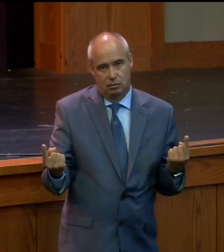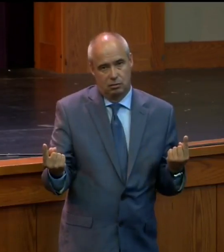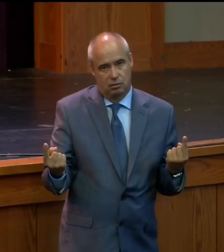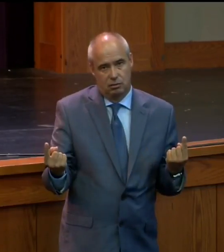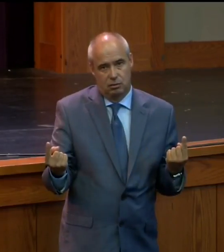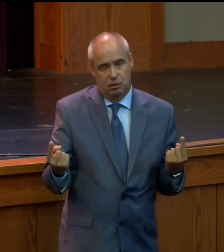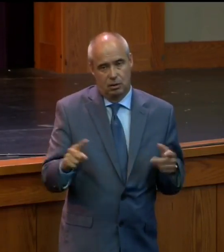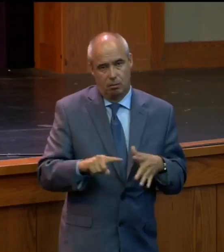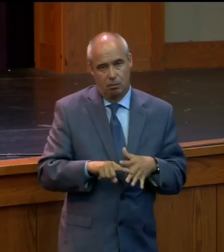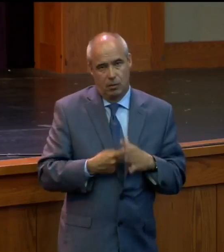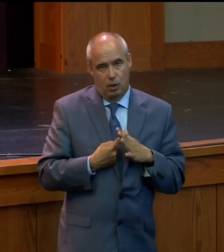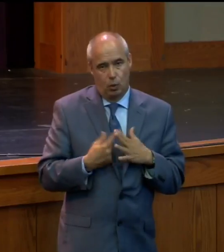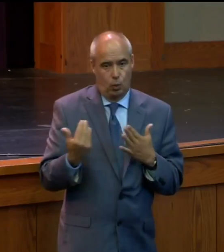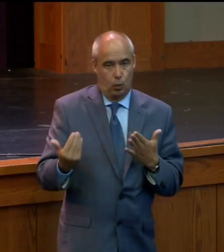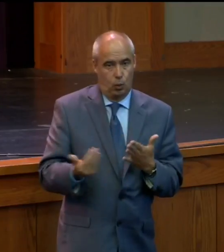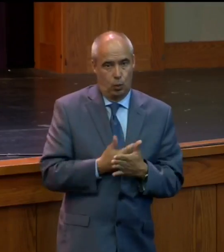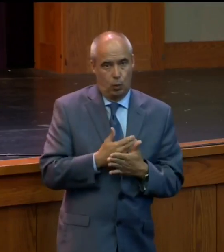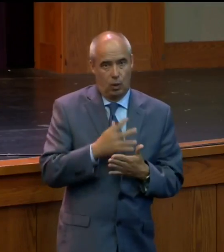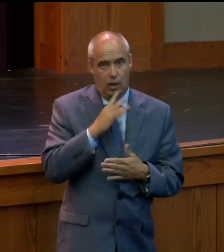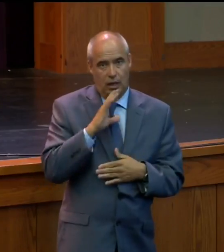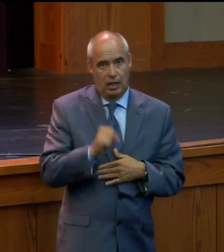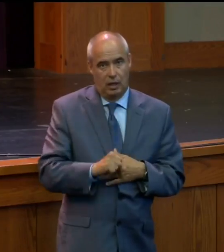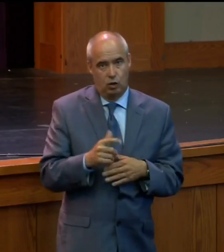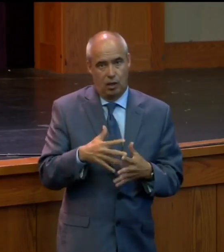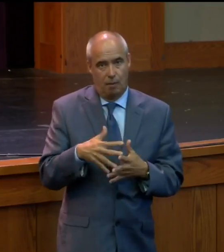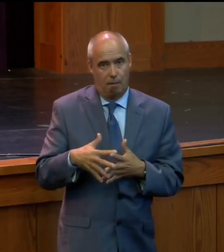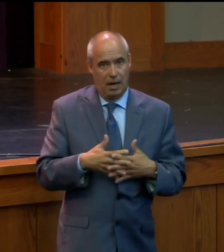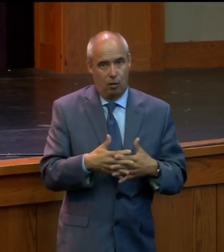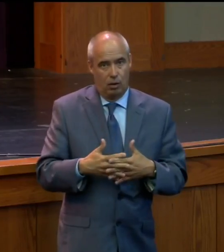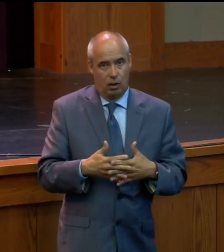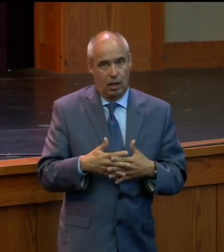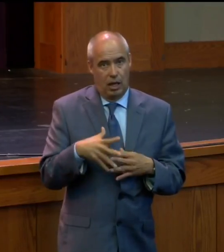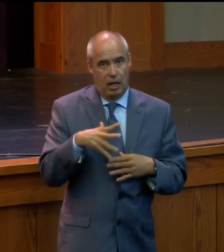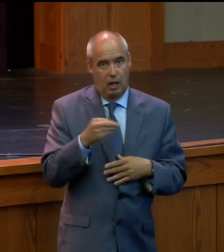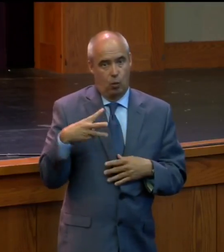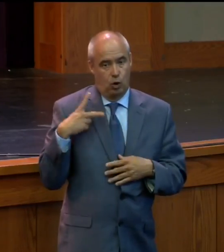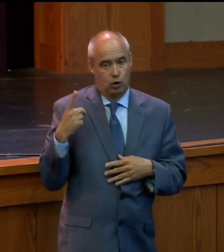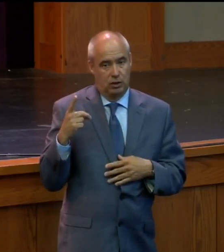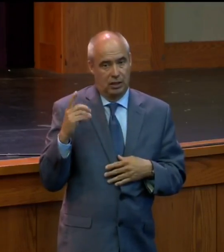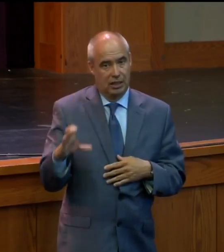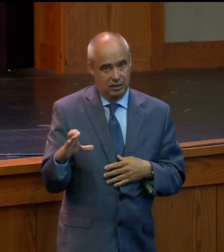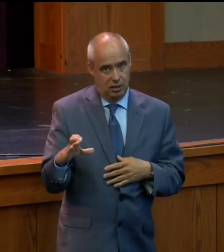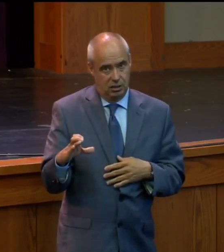THE BEGINNING OF A NEW AGE IN AMERICA AND WASHINGTON, D.C.'S